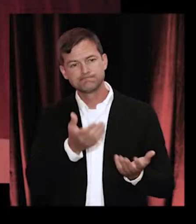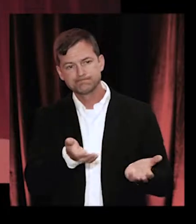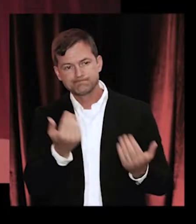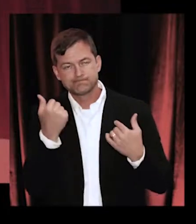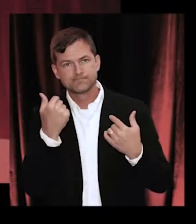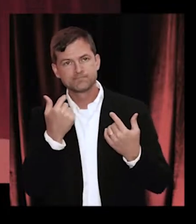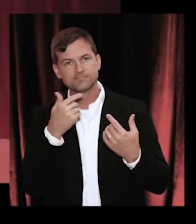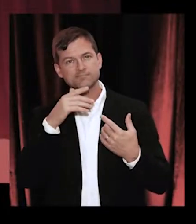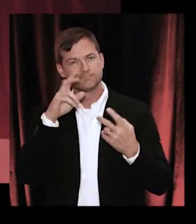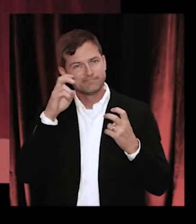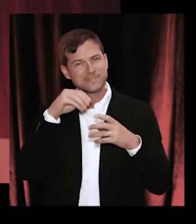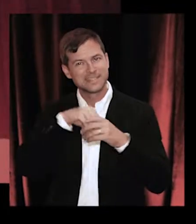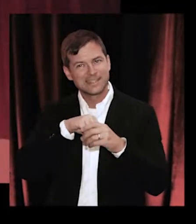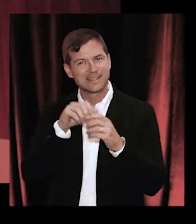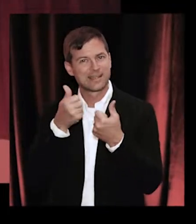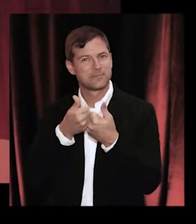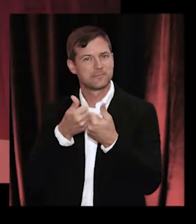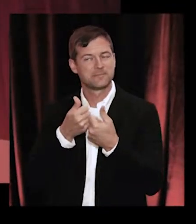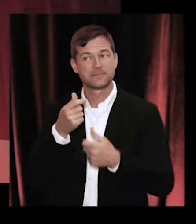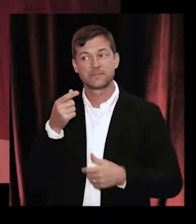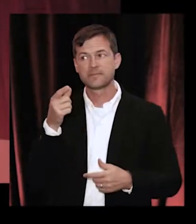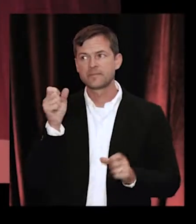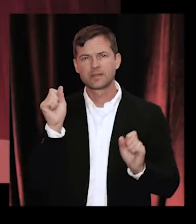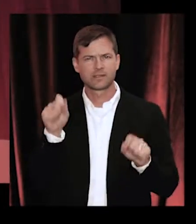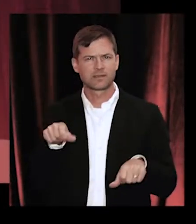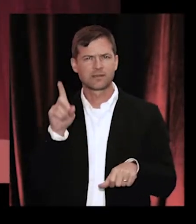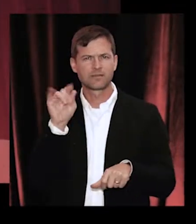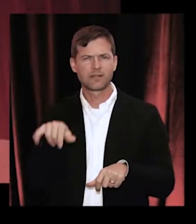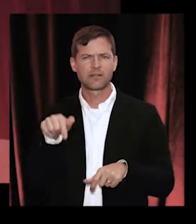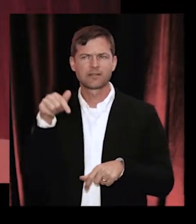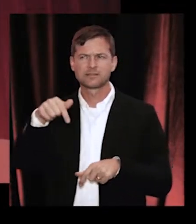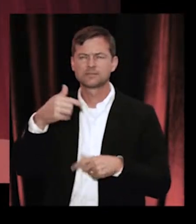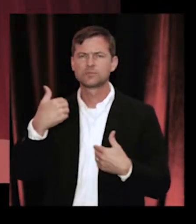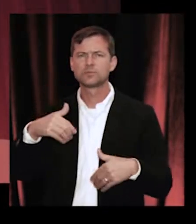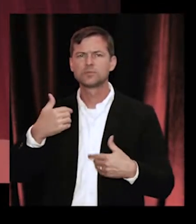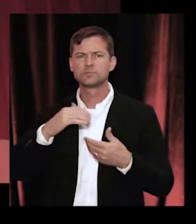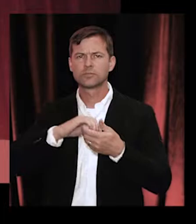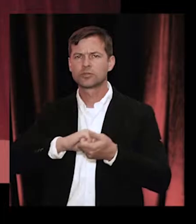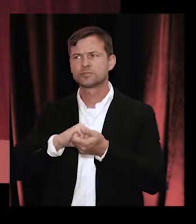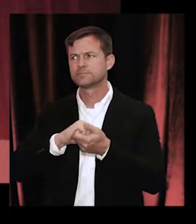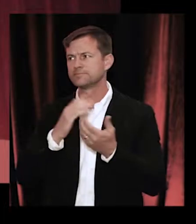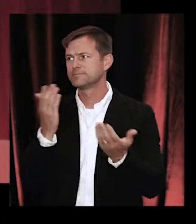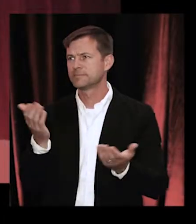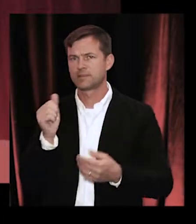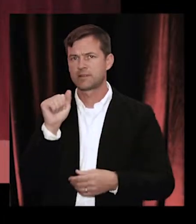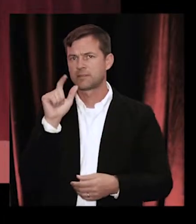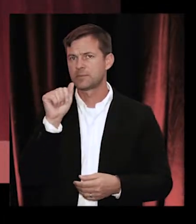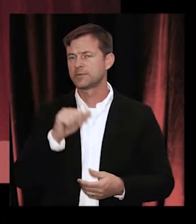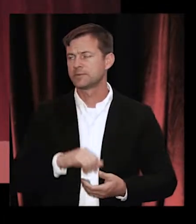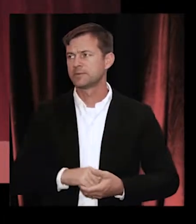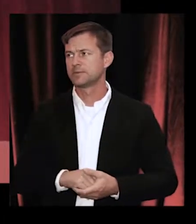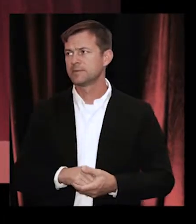and we can do that together with this incredible partnership we have here in Alabama.